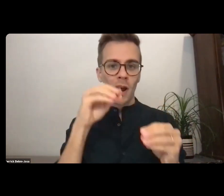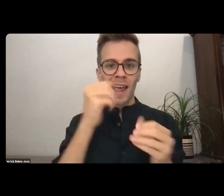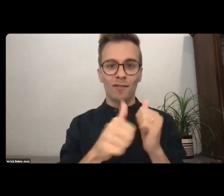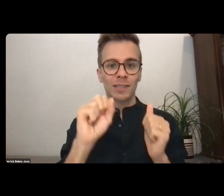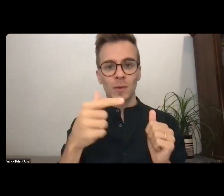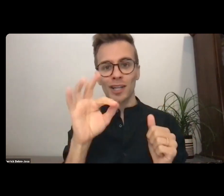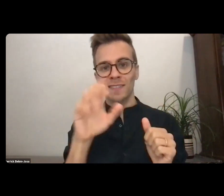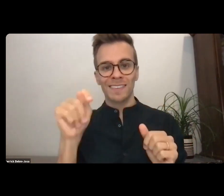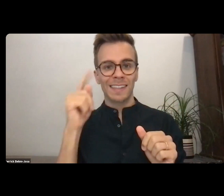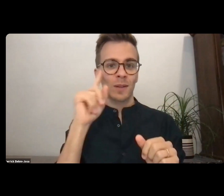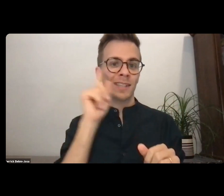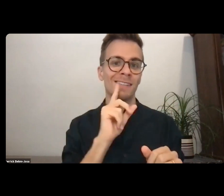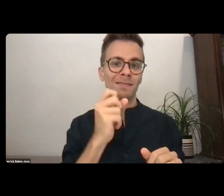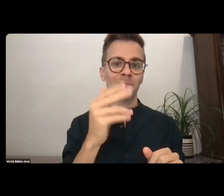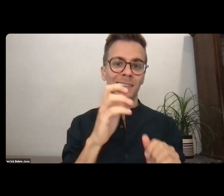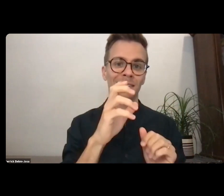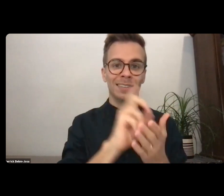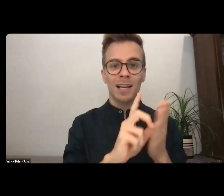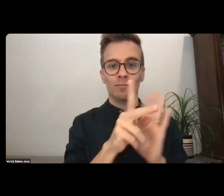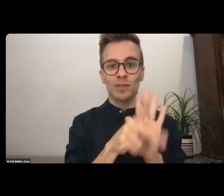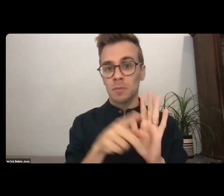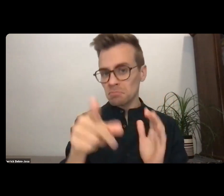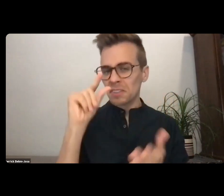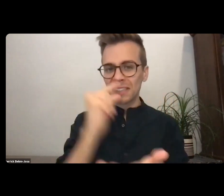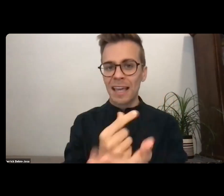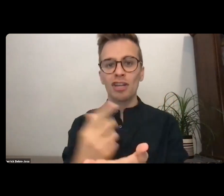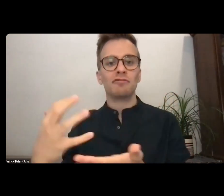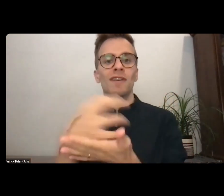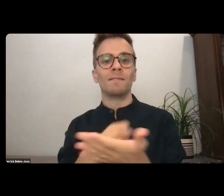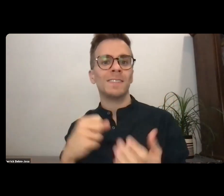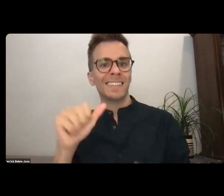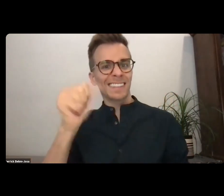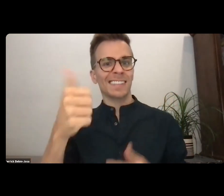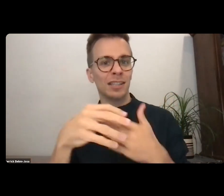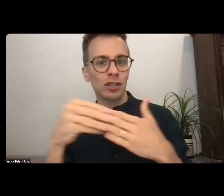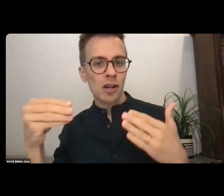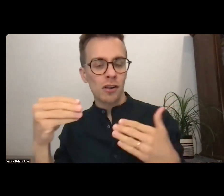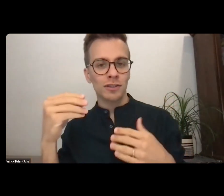invest $5 more in every square foot for DeafSpace, this design principle, you would have X amount